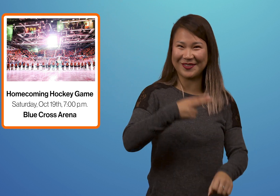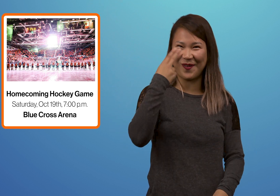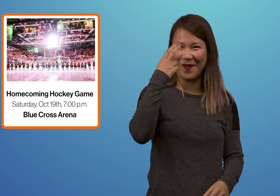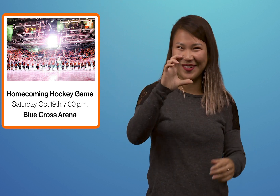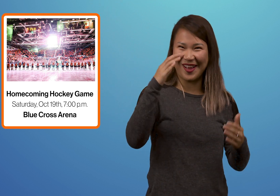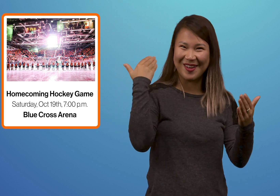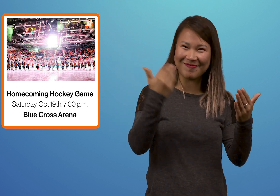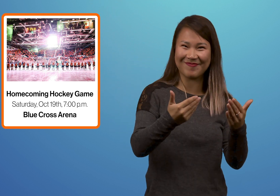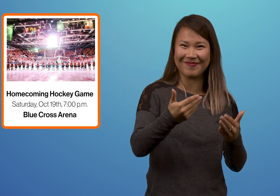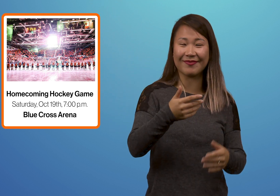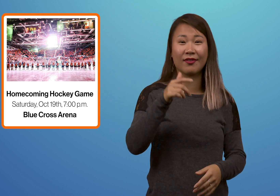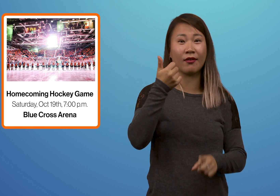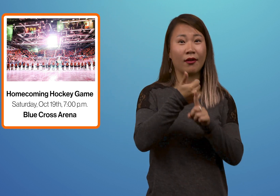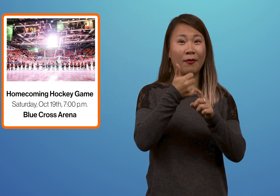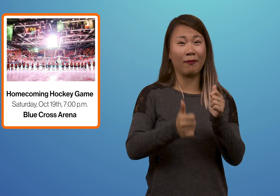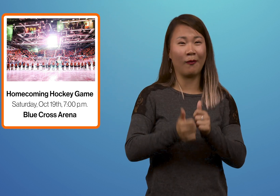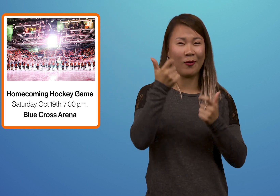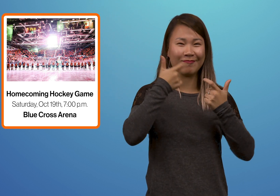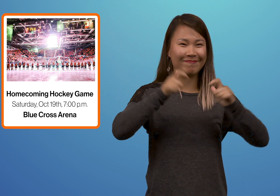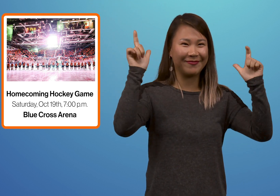Eunyoung: Then, of course, there’s Homecoming!